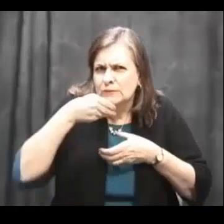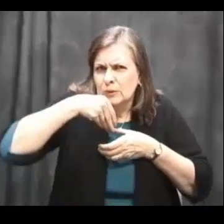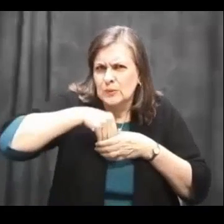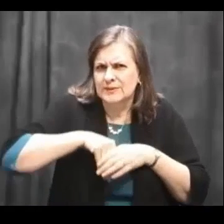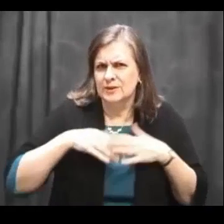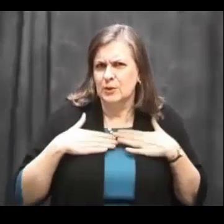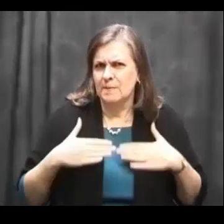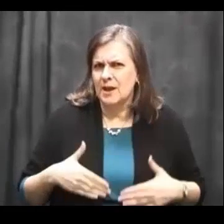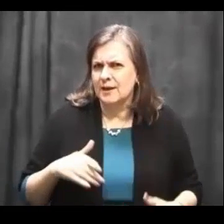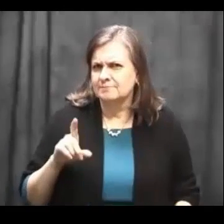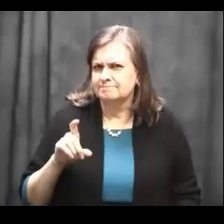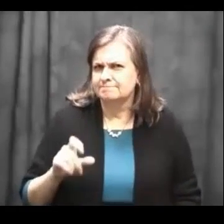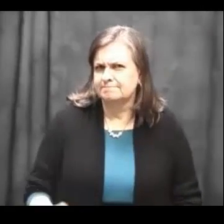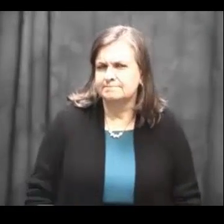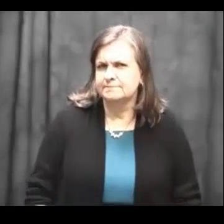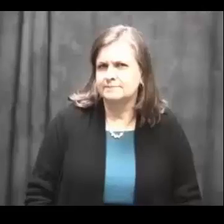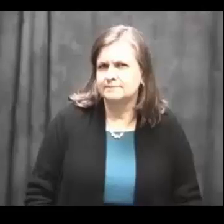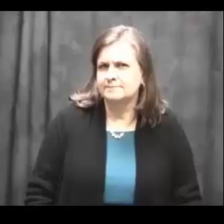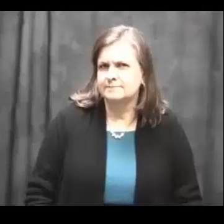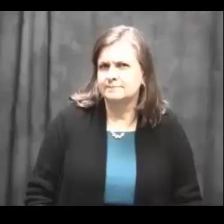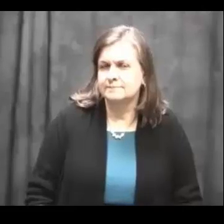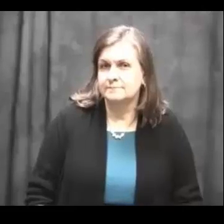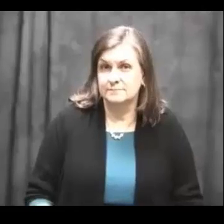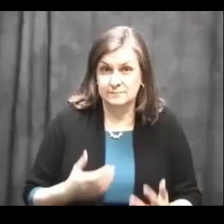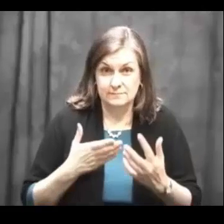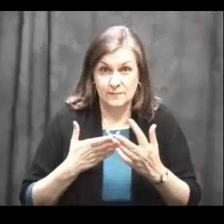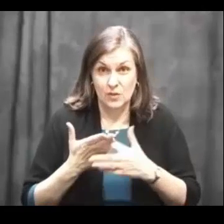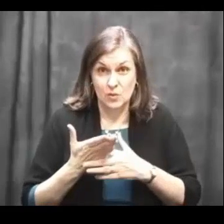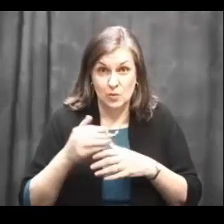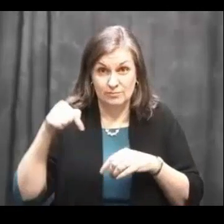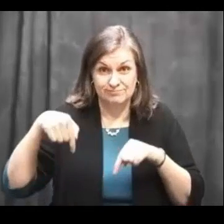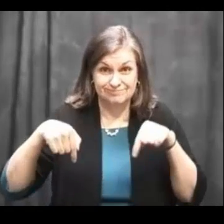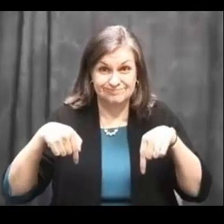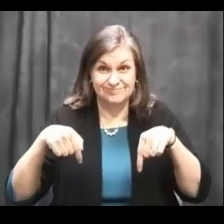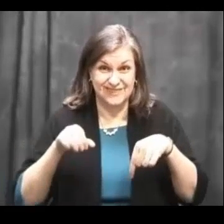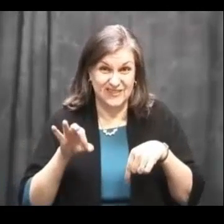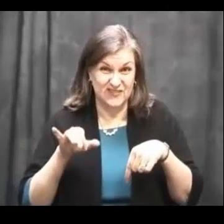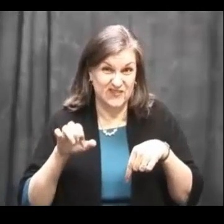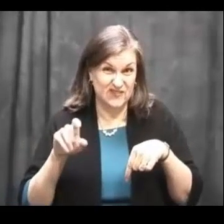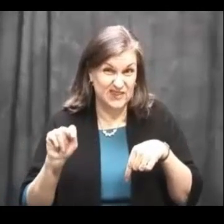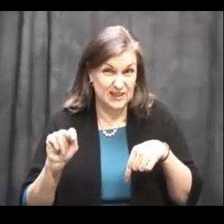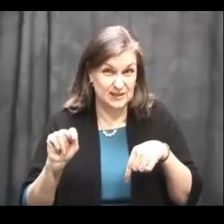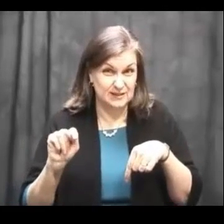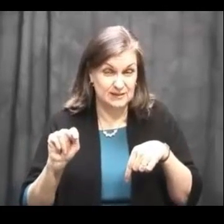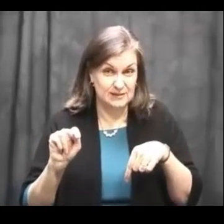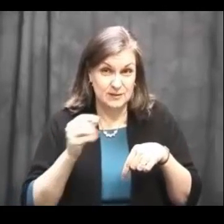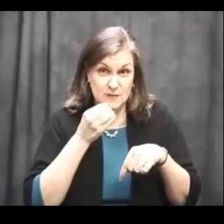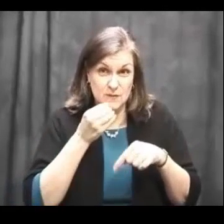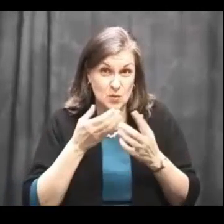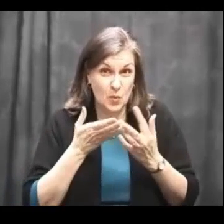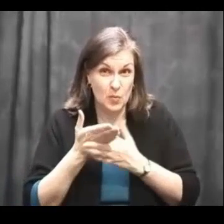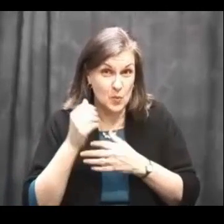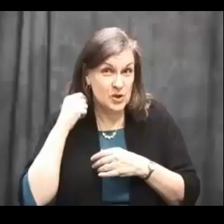how are you getting it into your body? through your feet??